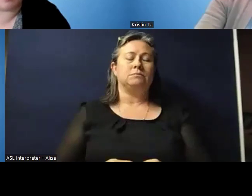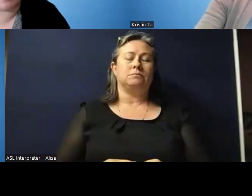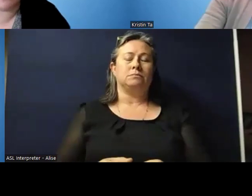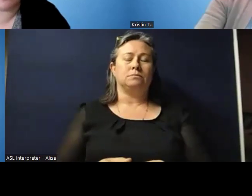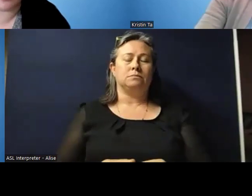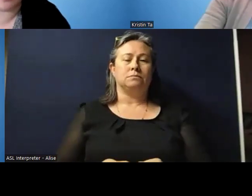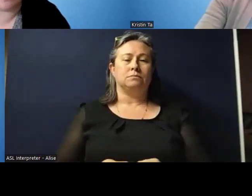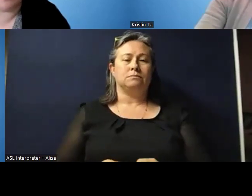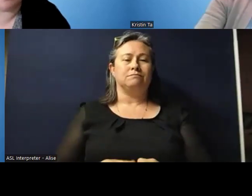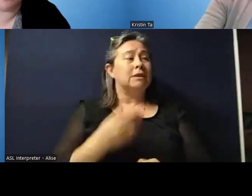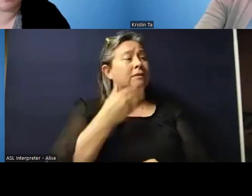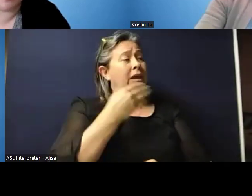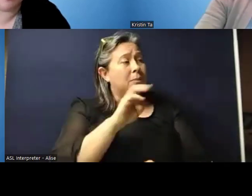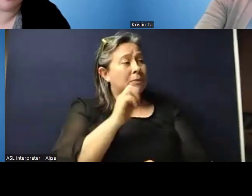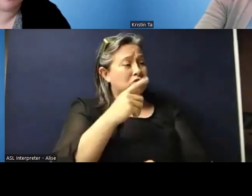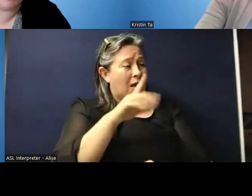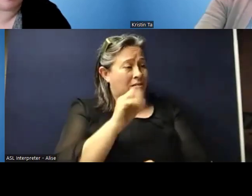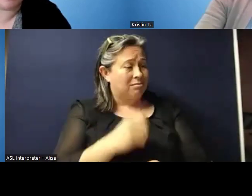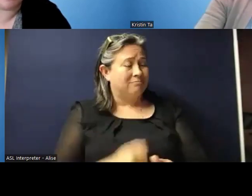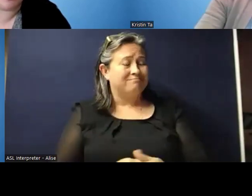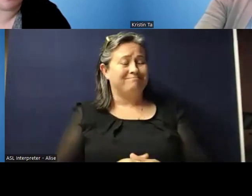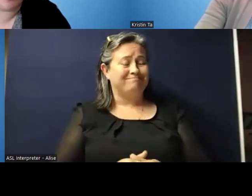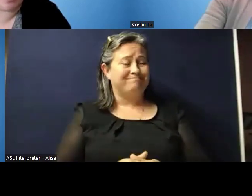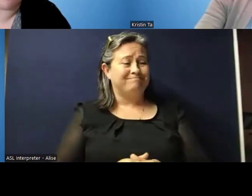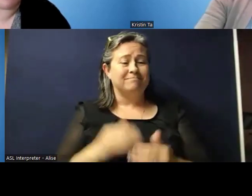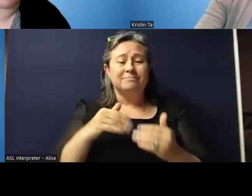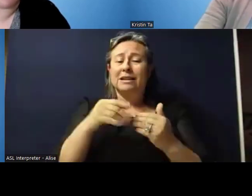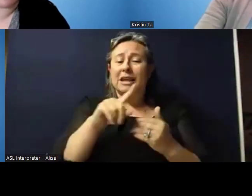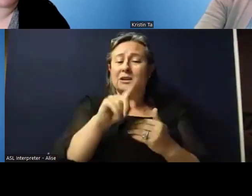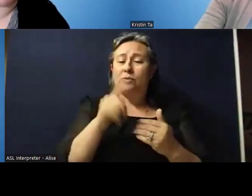Kasima Garst: Thank you, Michelle. The next question we have is related